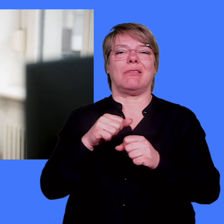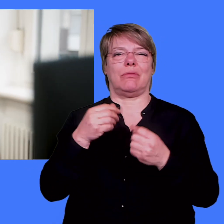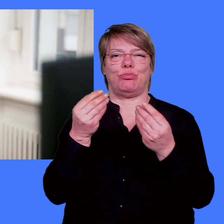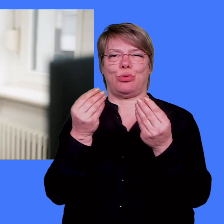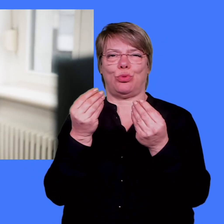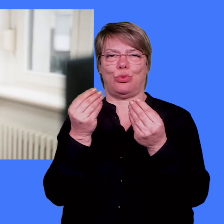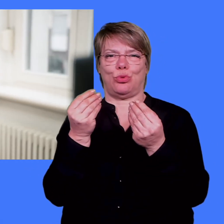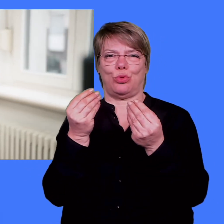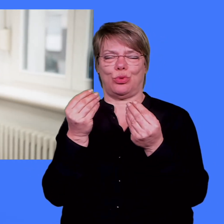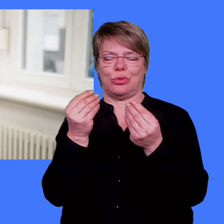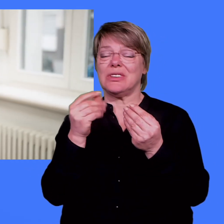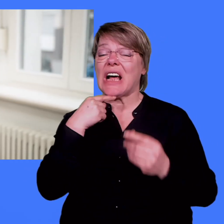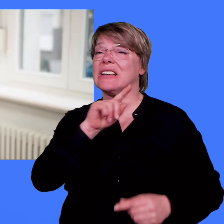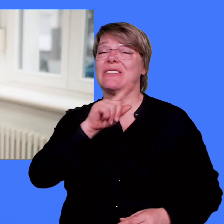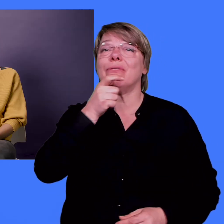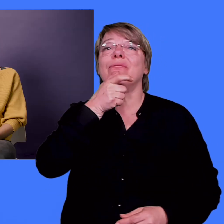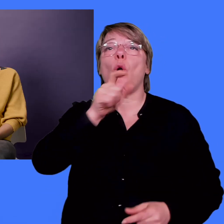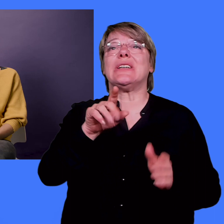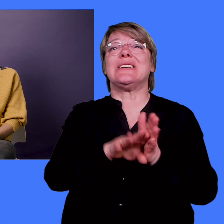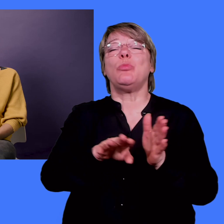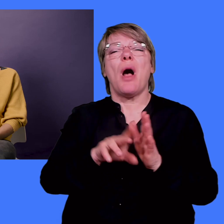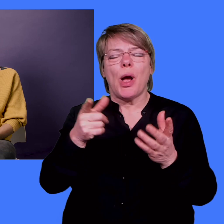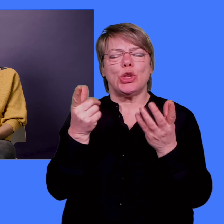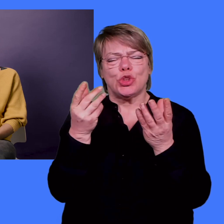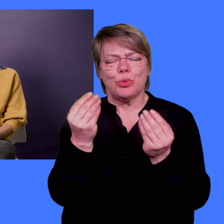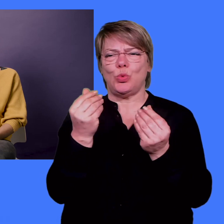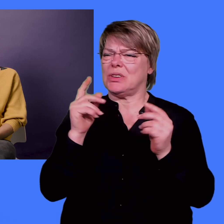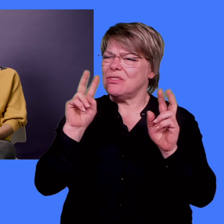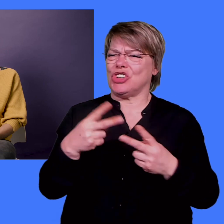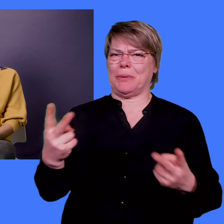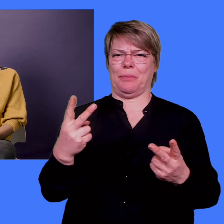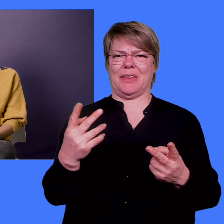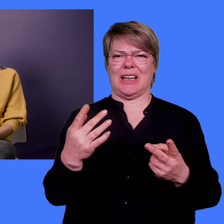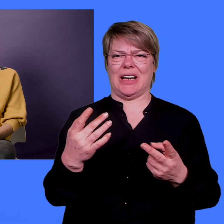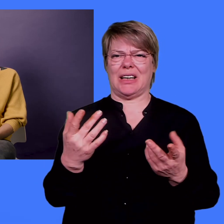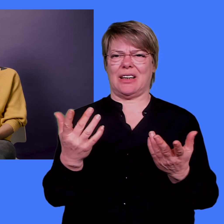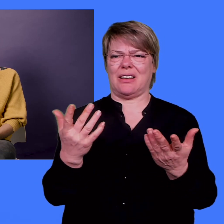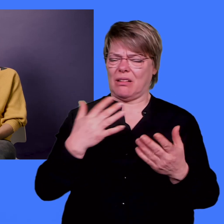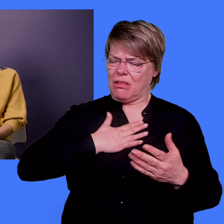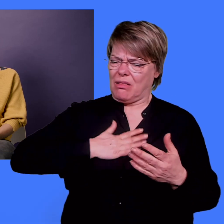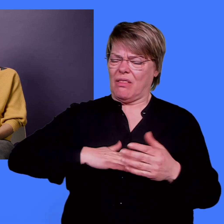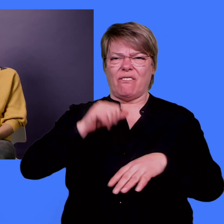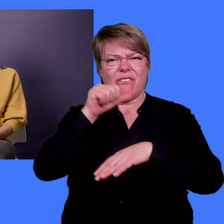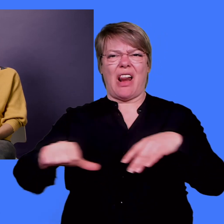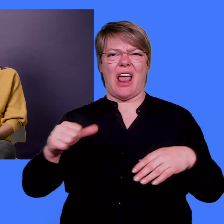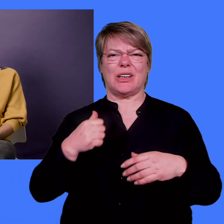Children cannot call it discrimination but they feel for sure that something is happening to them